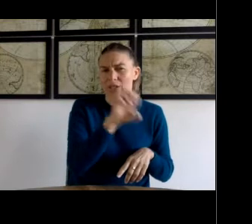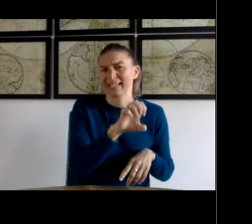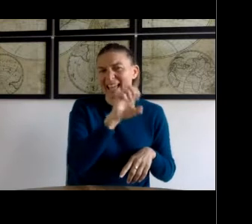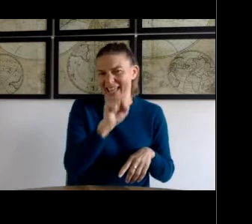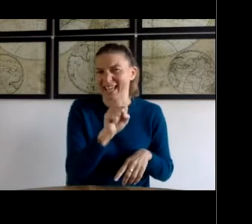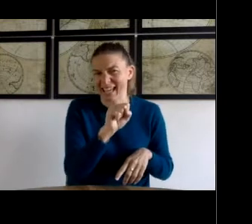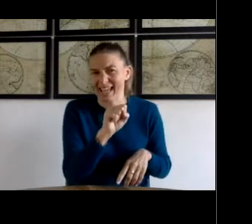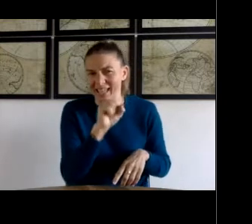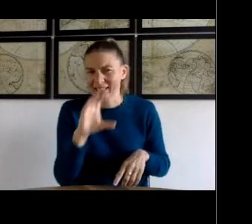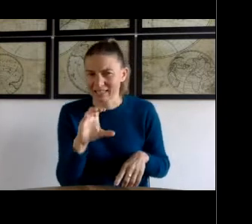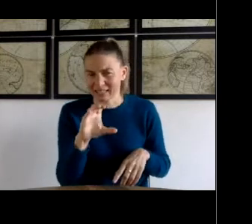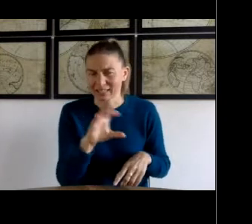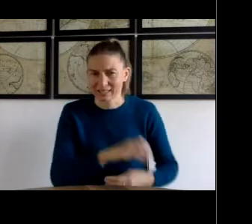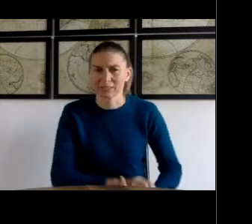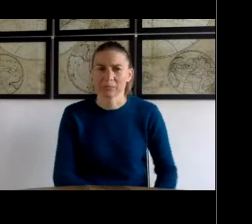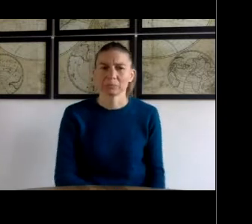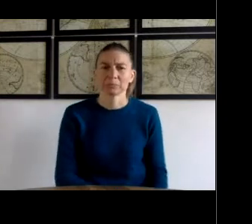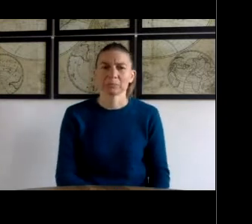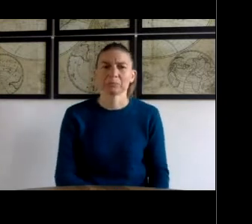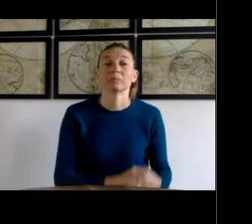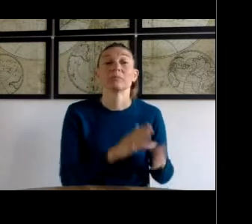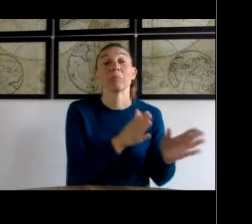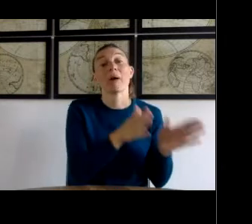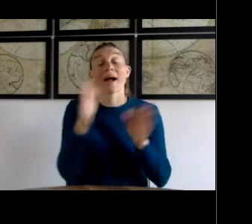Now, if next year on you see a bright yellow star,